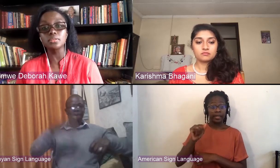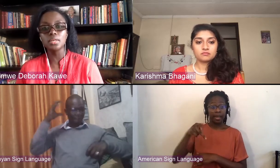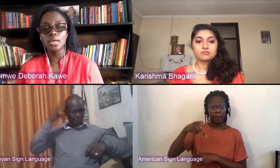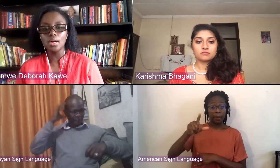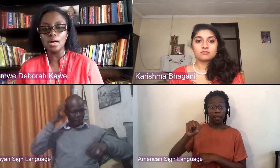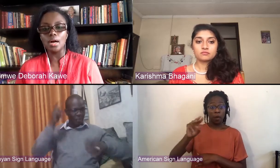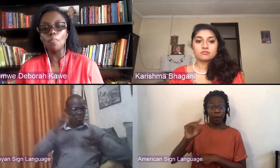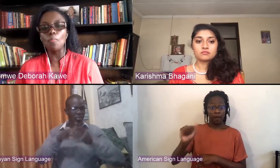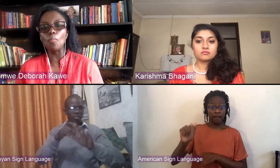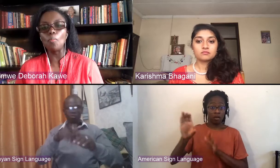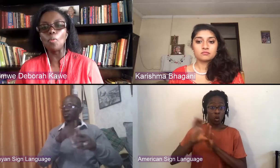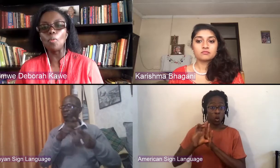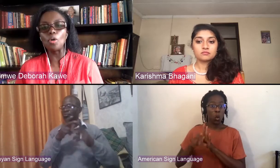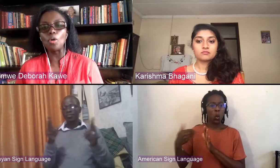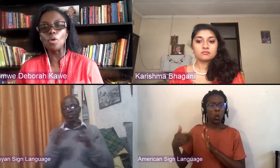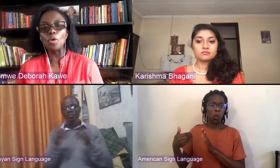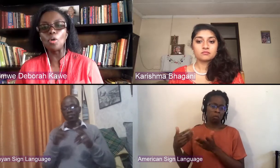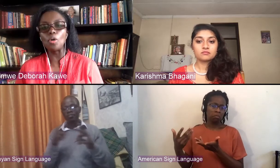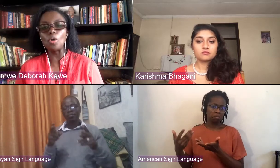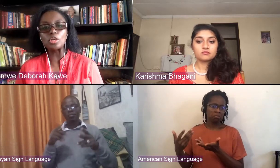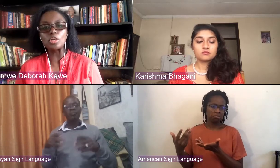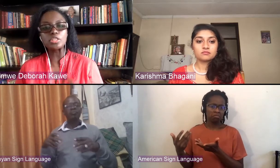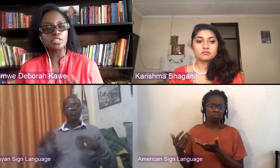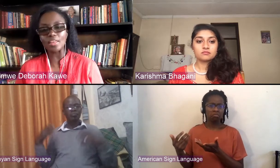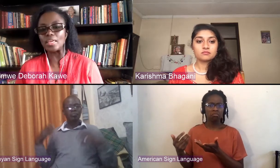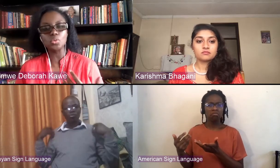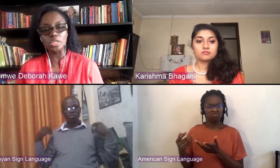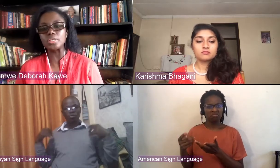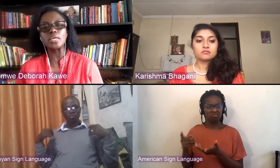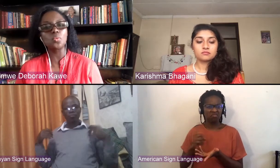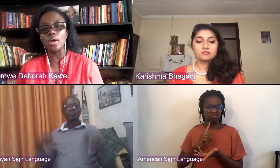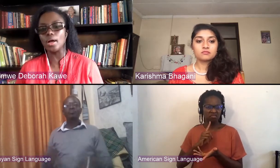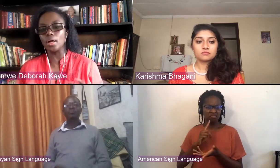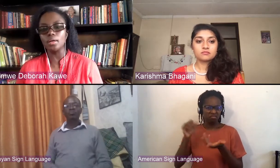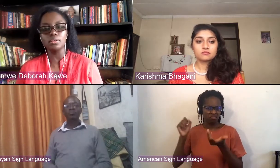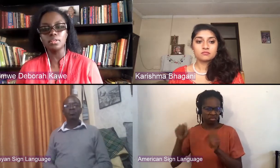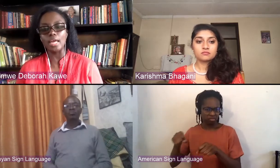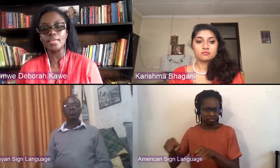most of the things we're doing were